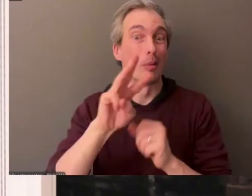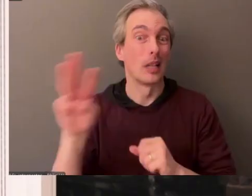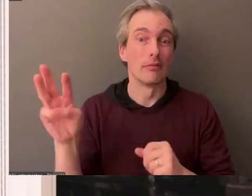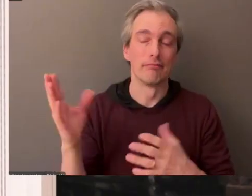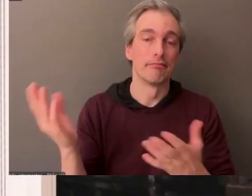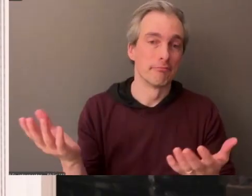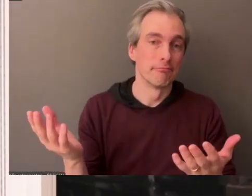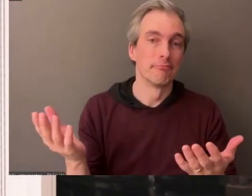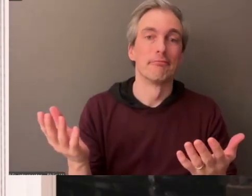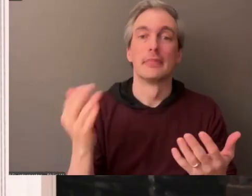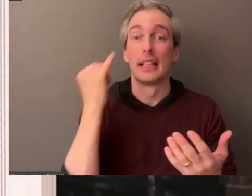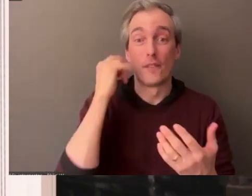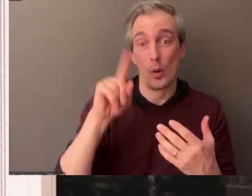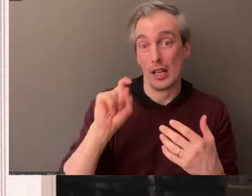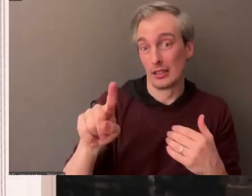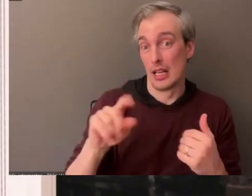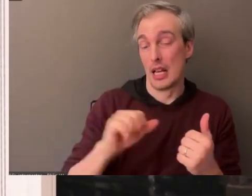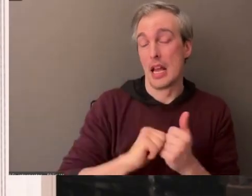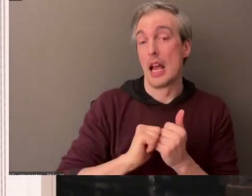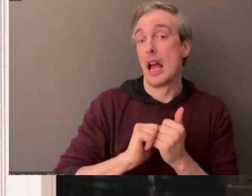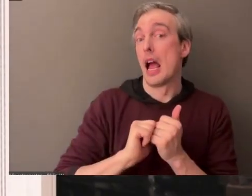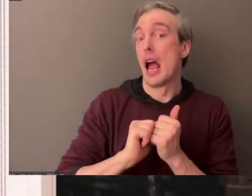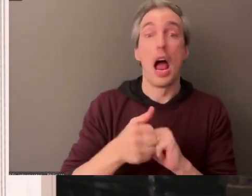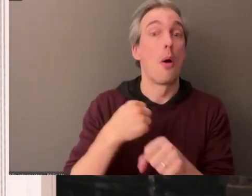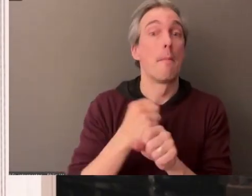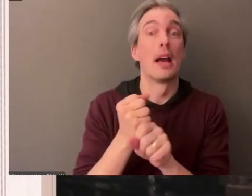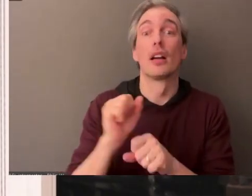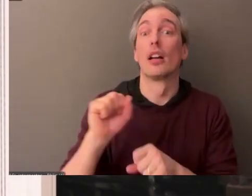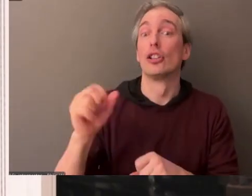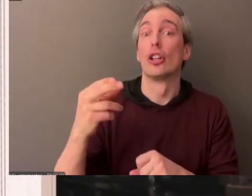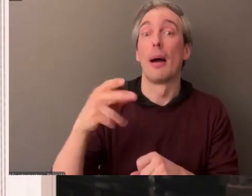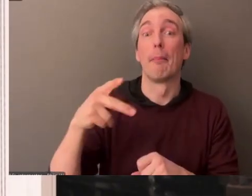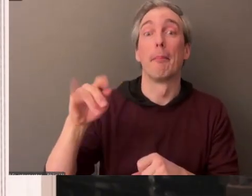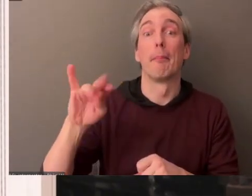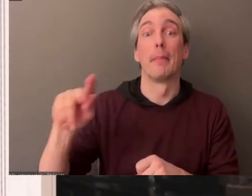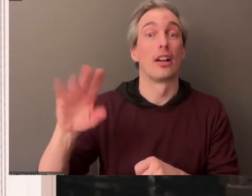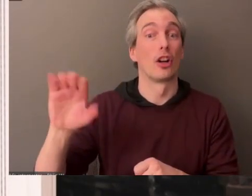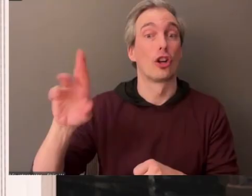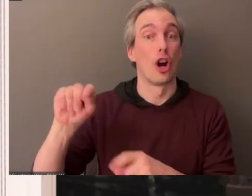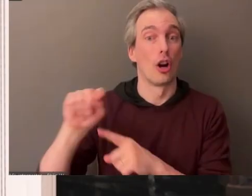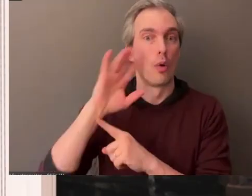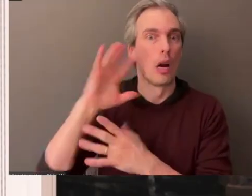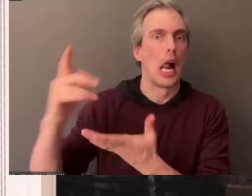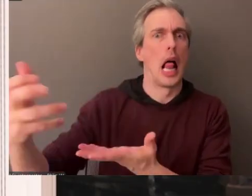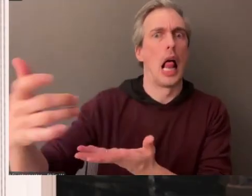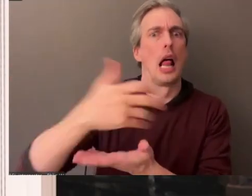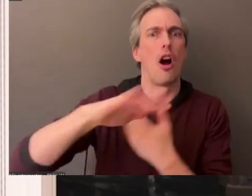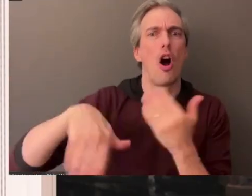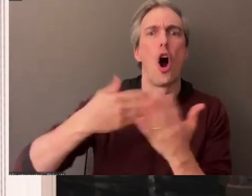It goes and collects all the bad ideas and puts them into its code. Unless you tell it... Make it accessible.